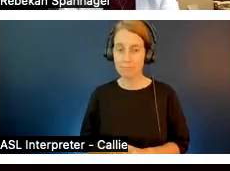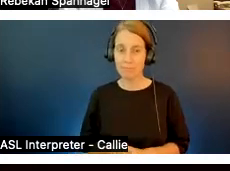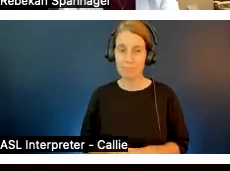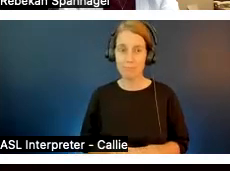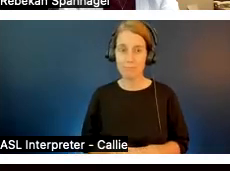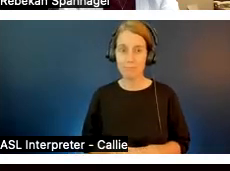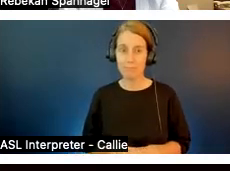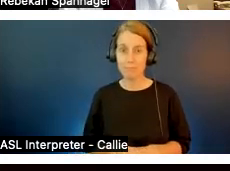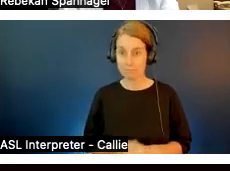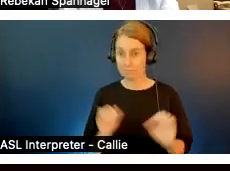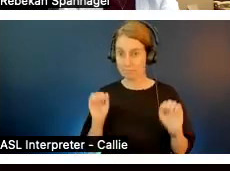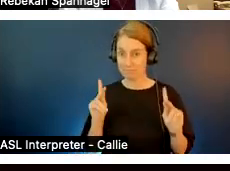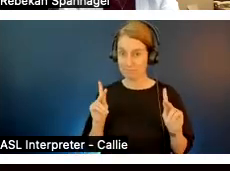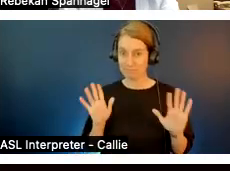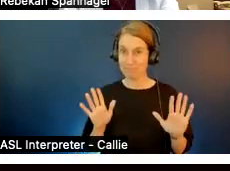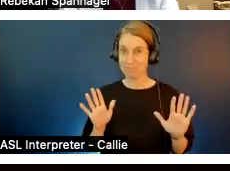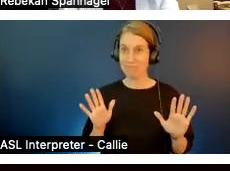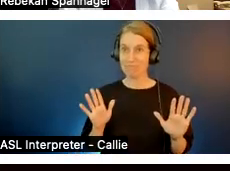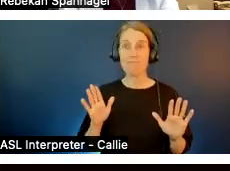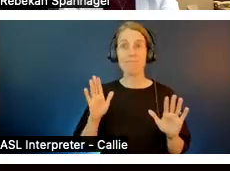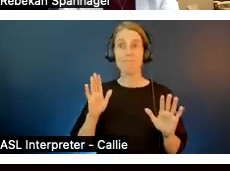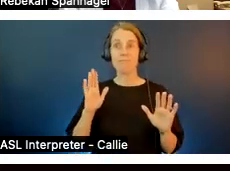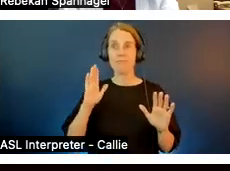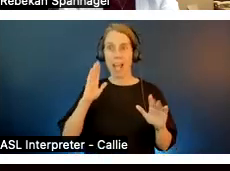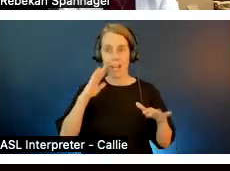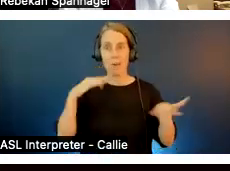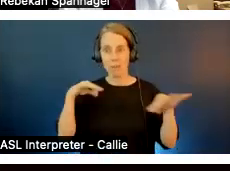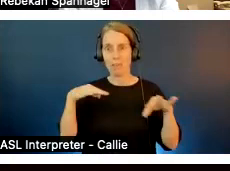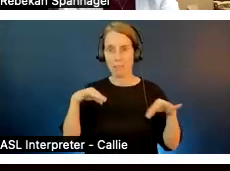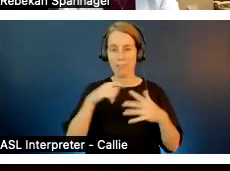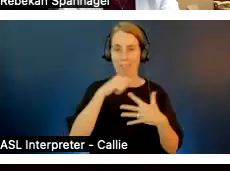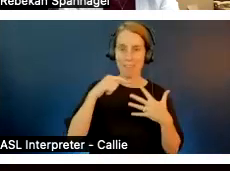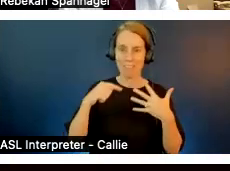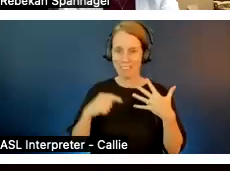okay i know we've covered a lot of different topics um and we've we've talked a lot about